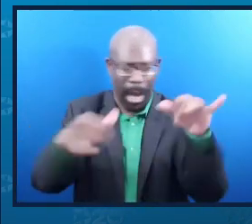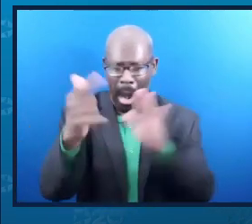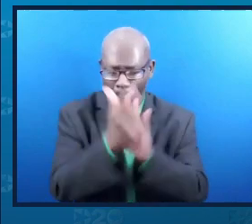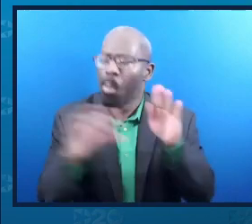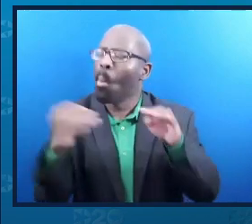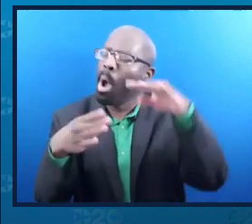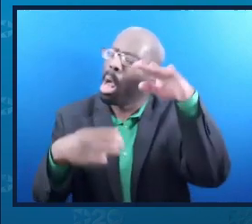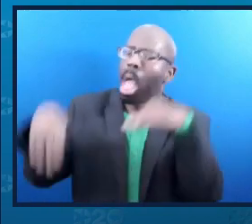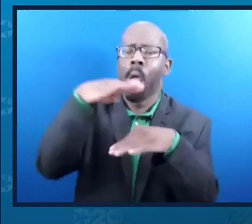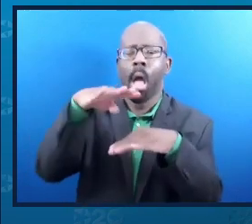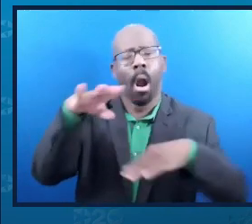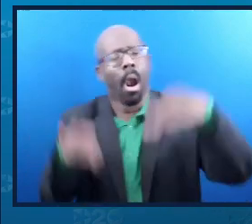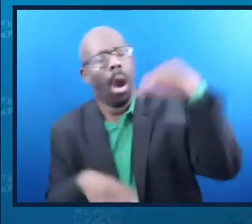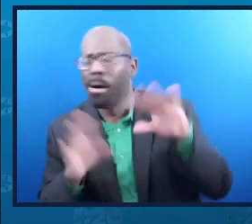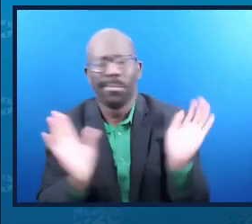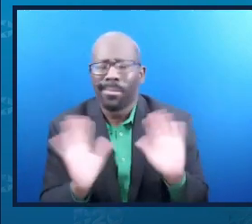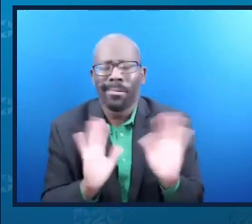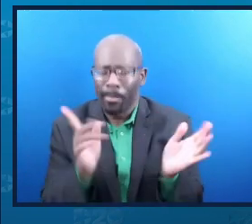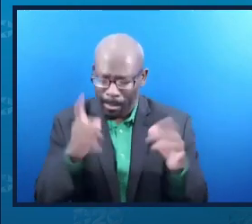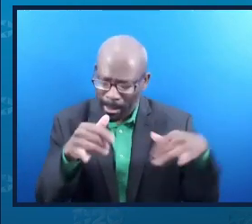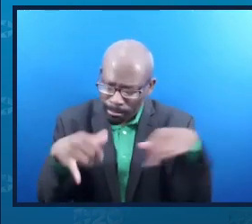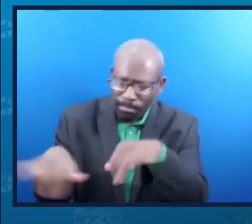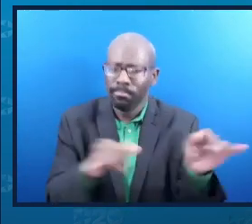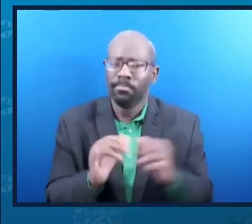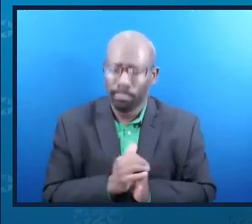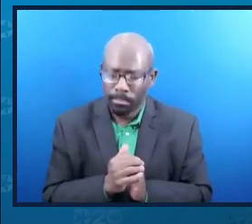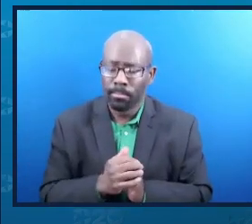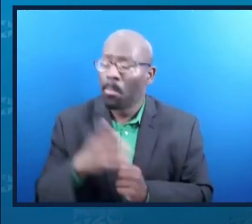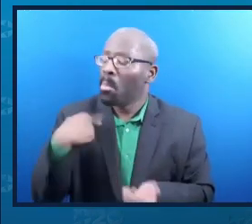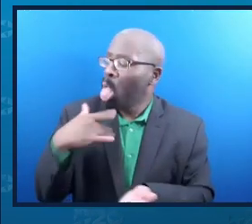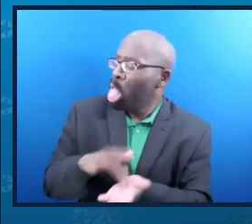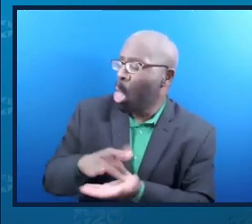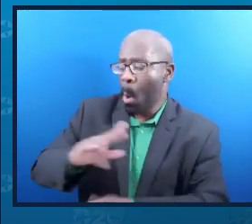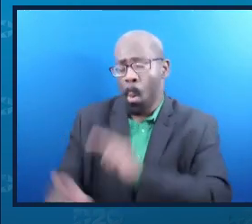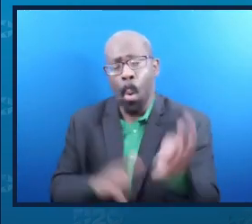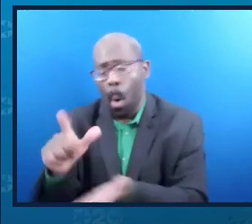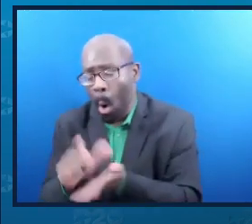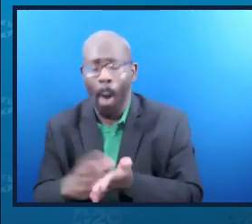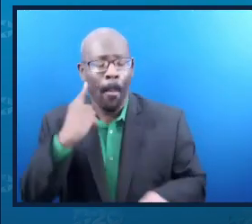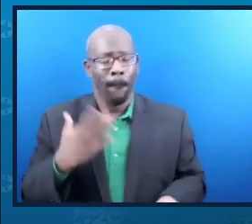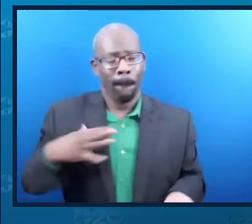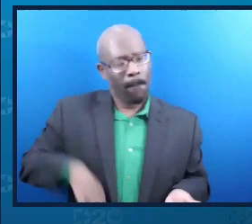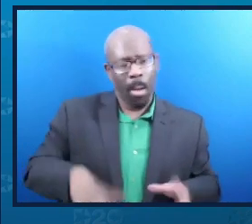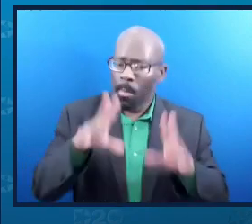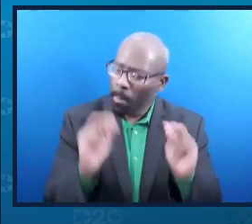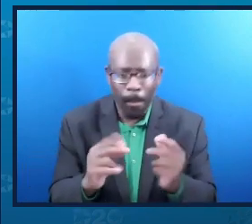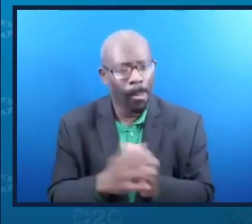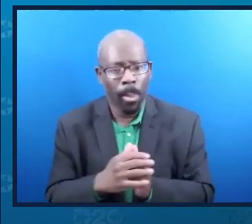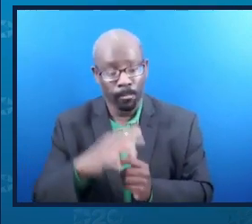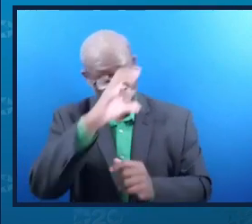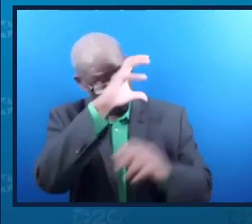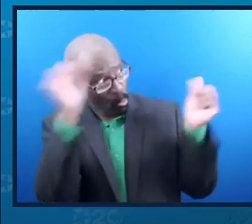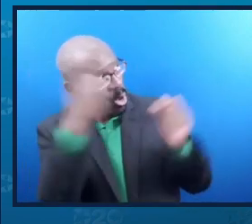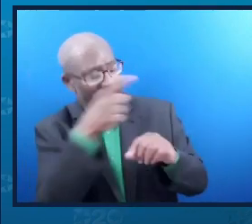SHOULD USE THE OFFICE TO ENRICH